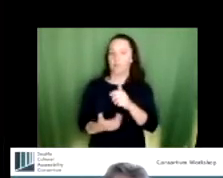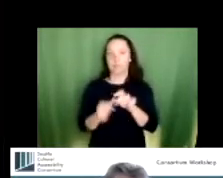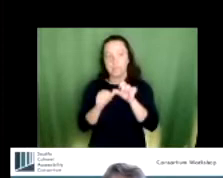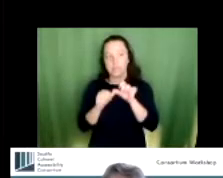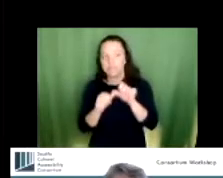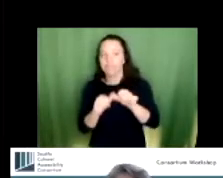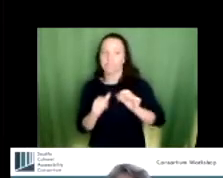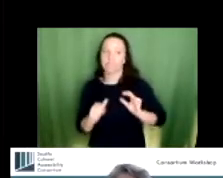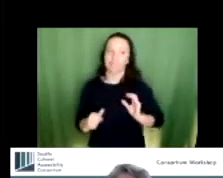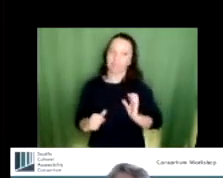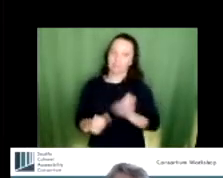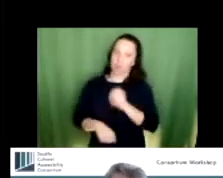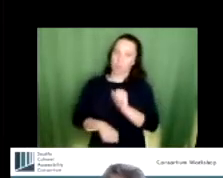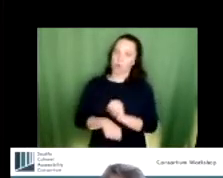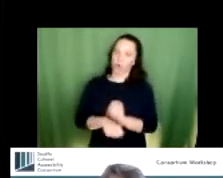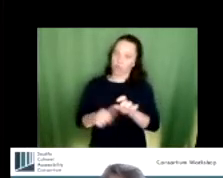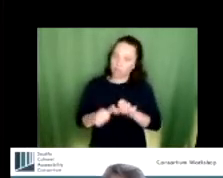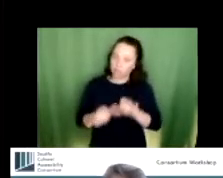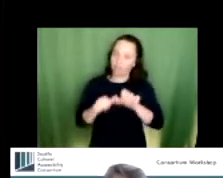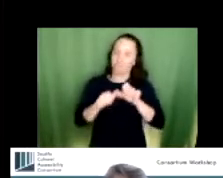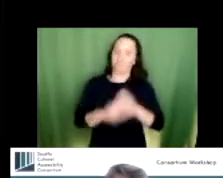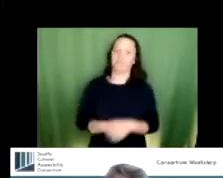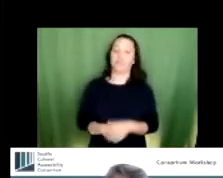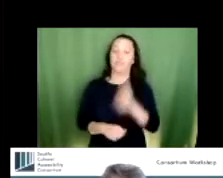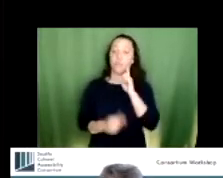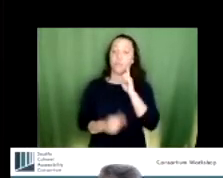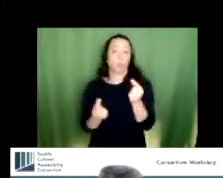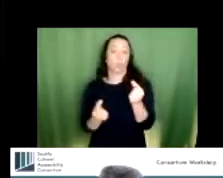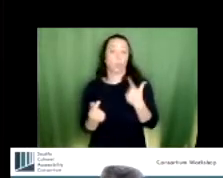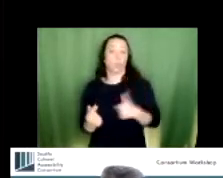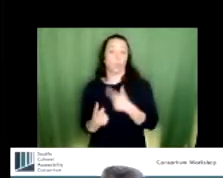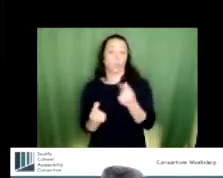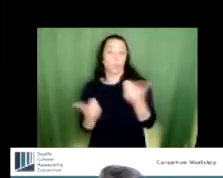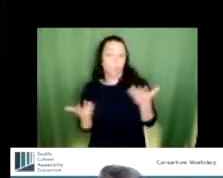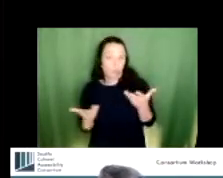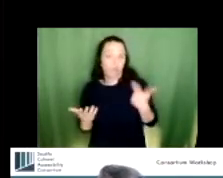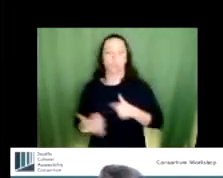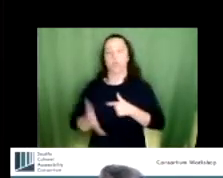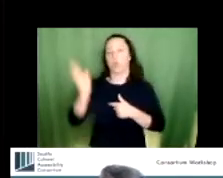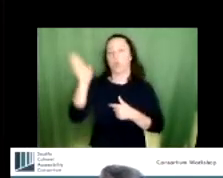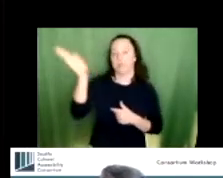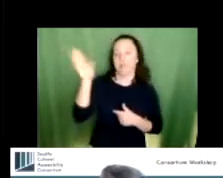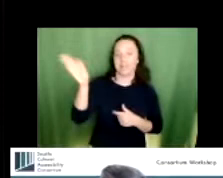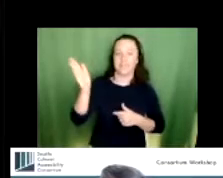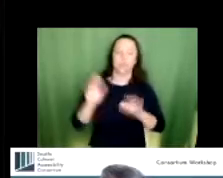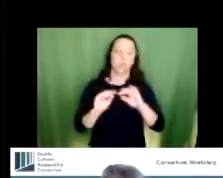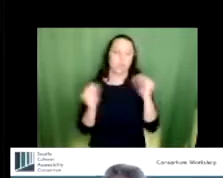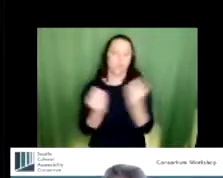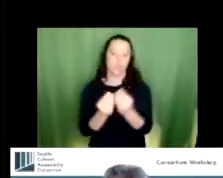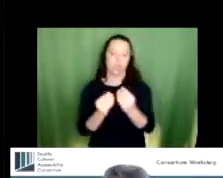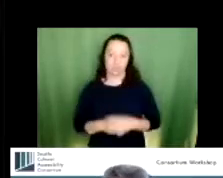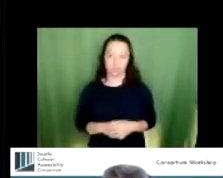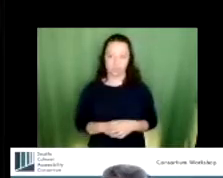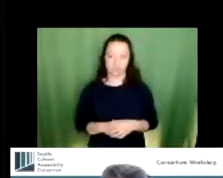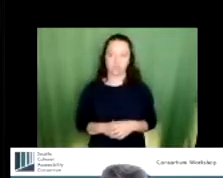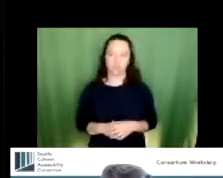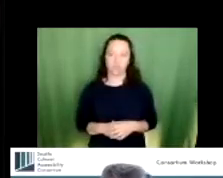In terms of what we do we are a presenting organization we do several workshops per year and